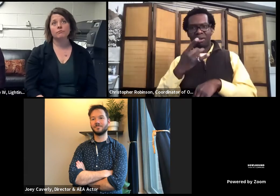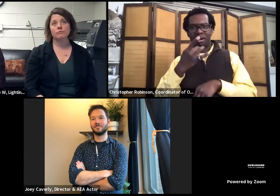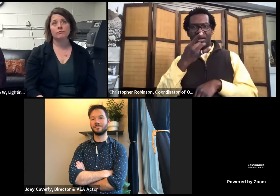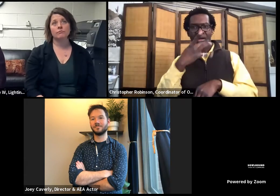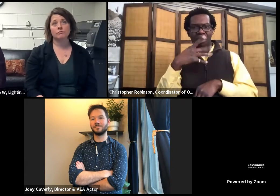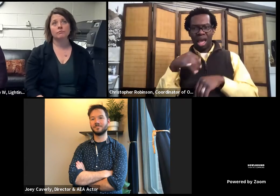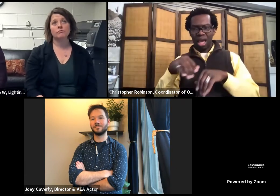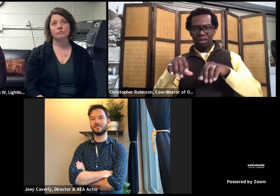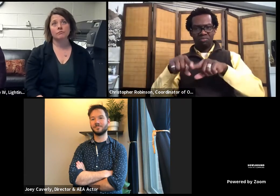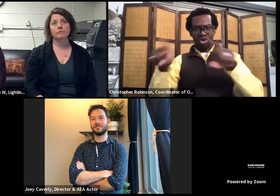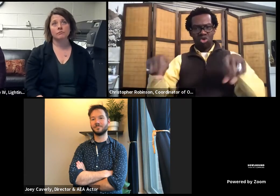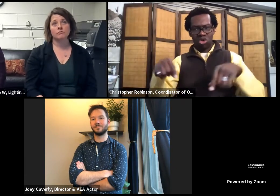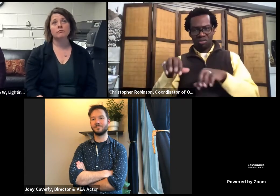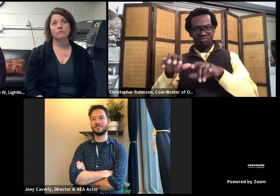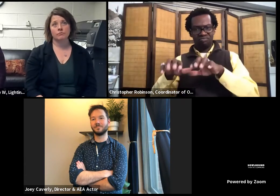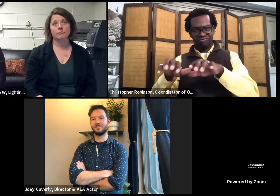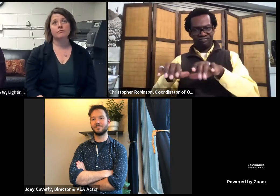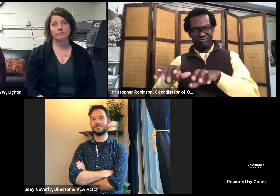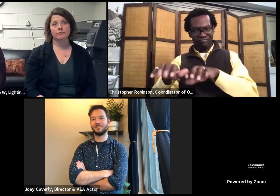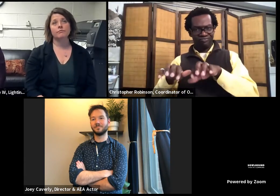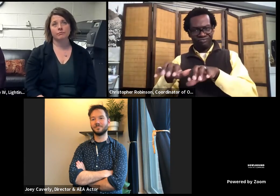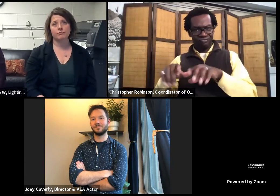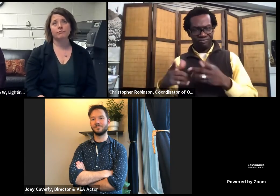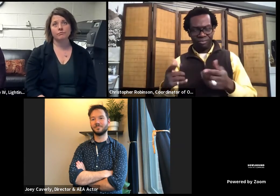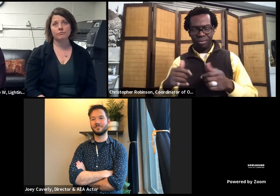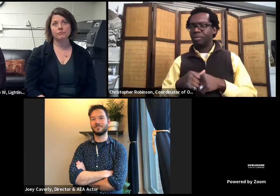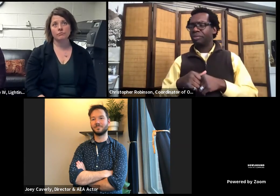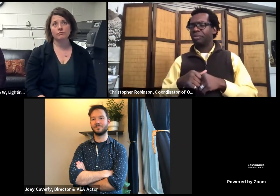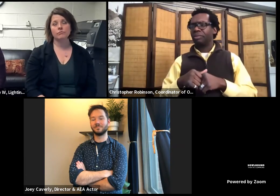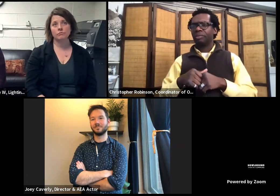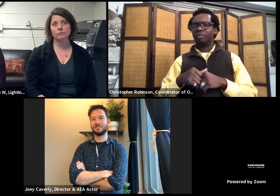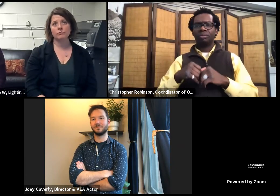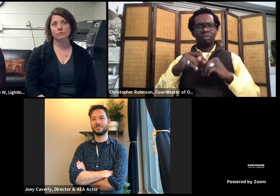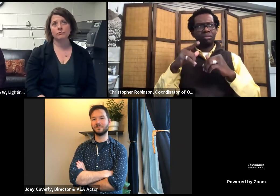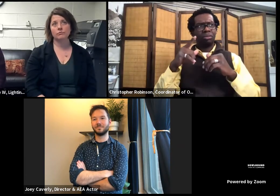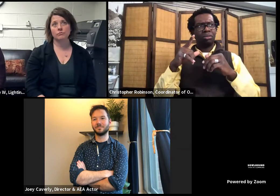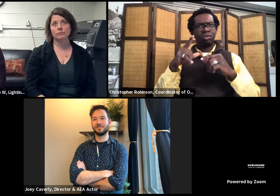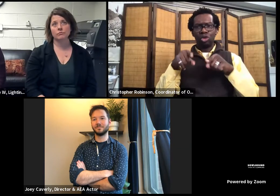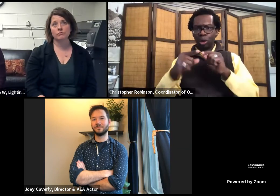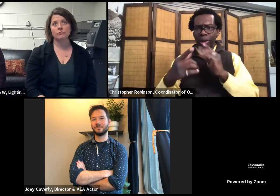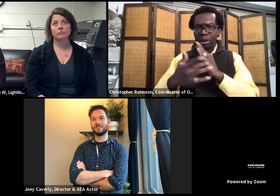Annie, you had mentioned you worked on a lighting board during a tech rehearsal.